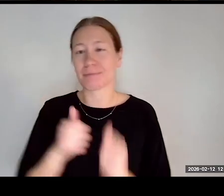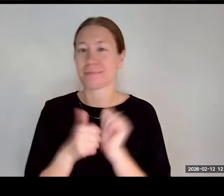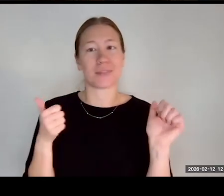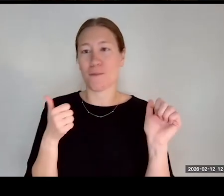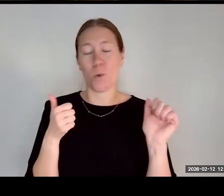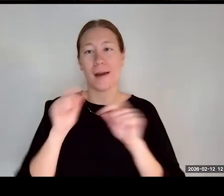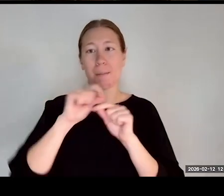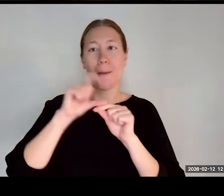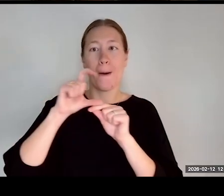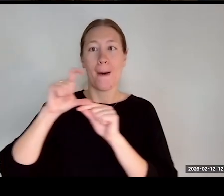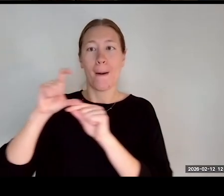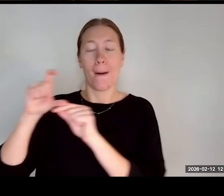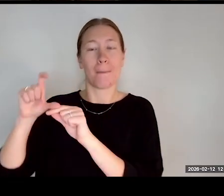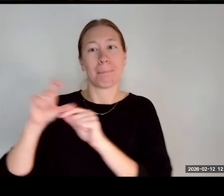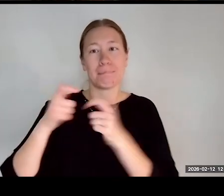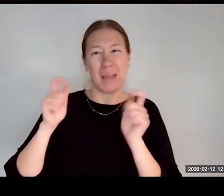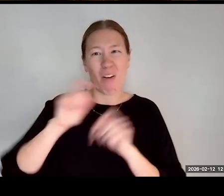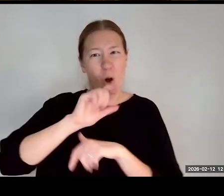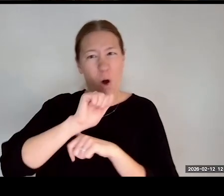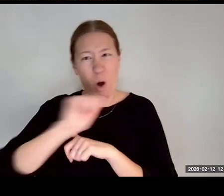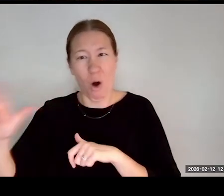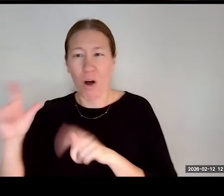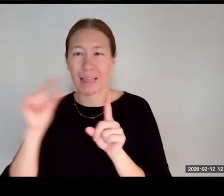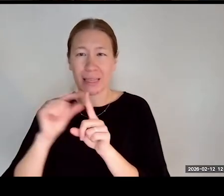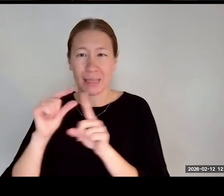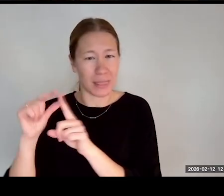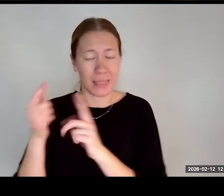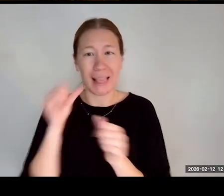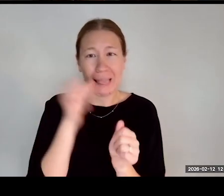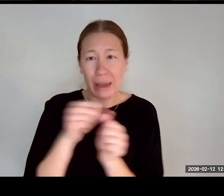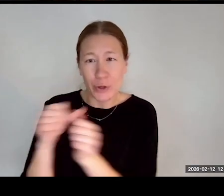because having letters that are all the same height also is more tiring to read through.